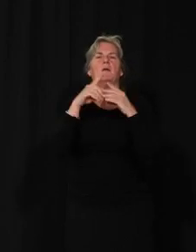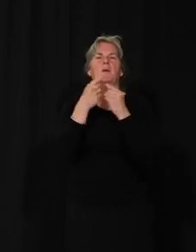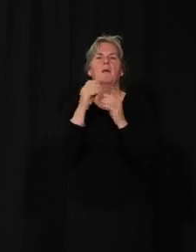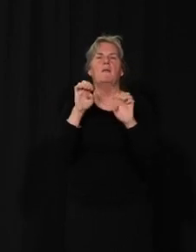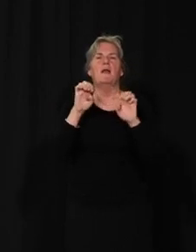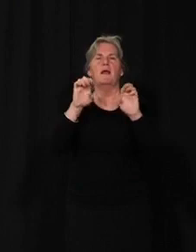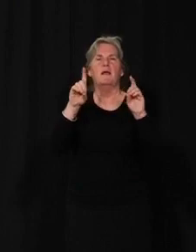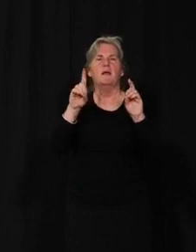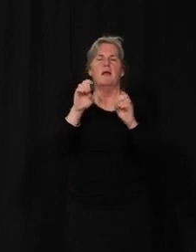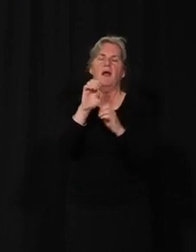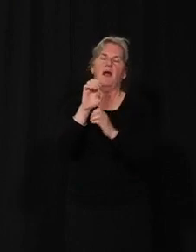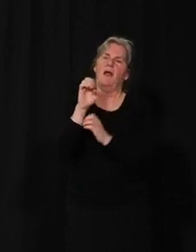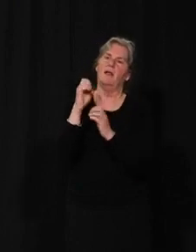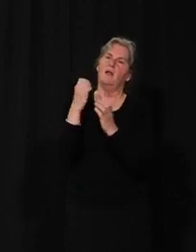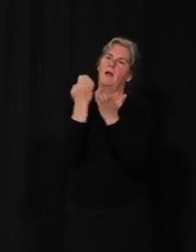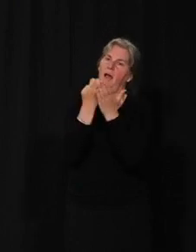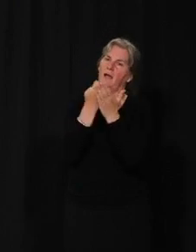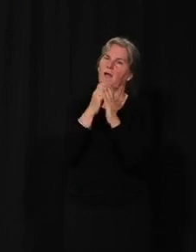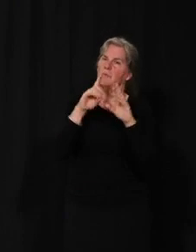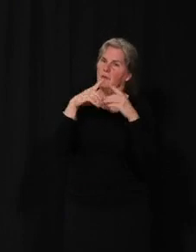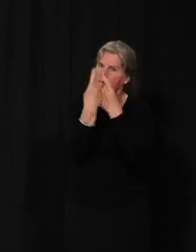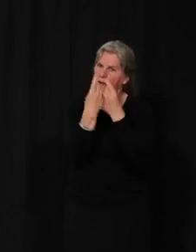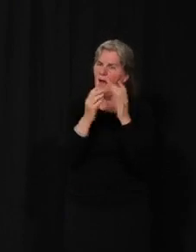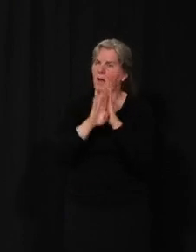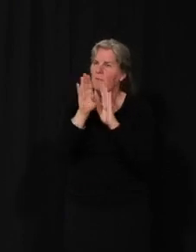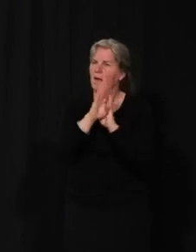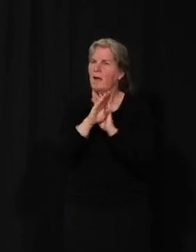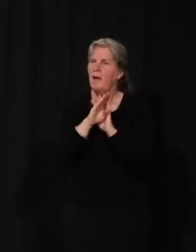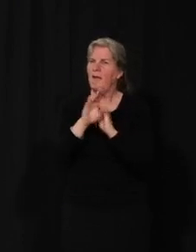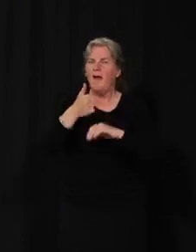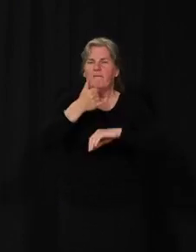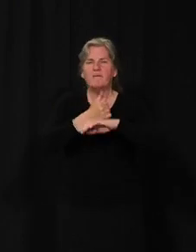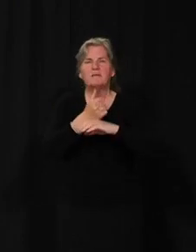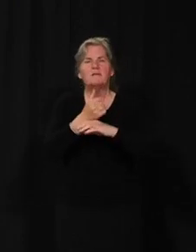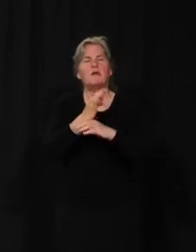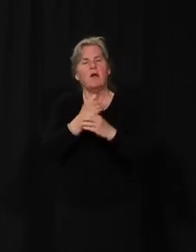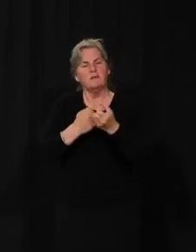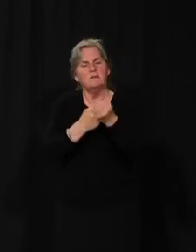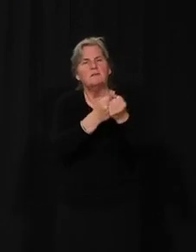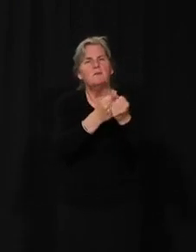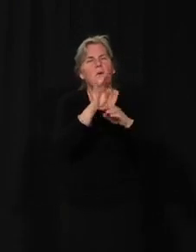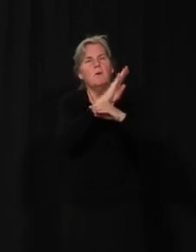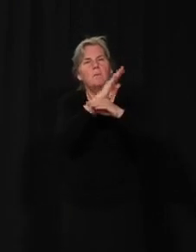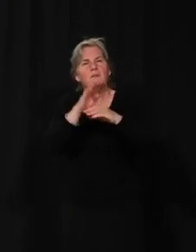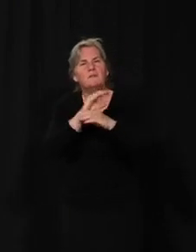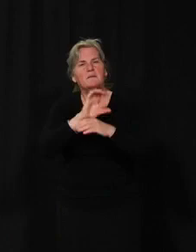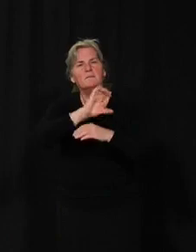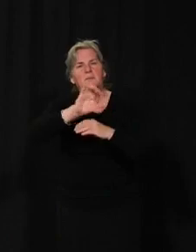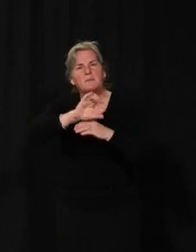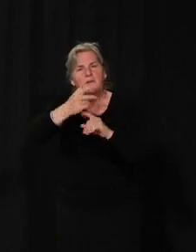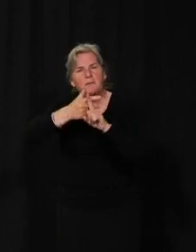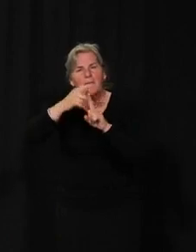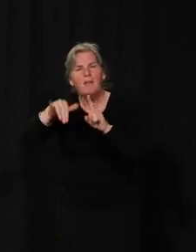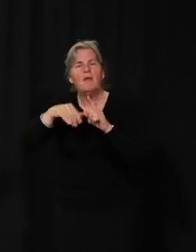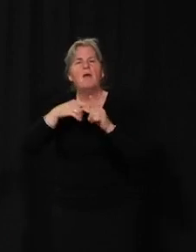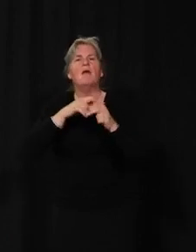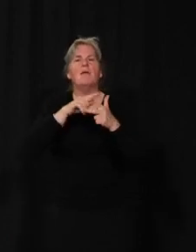with our fixed cost spending. We will continue to work with te federal government to continue o